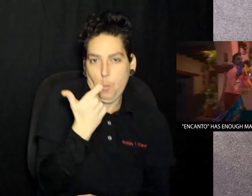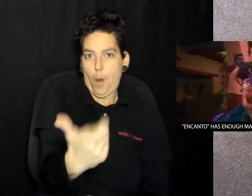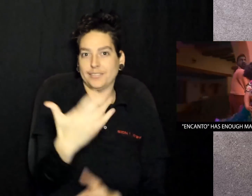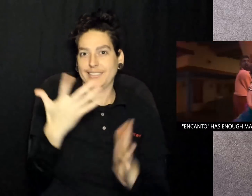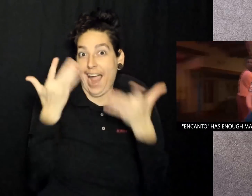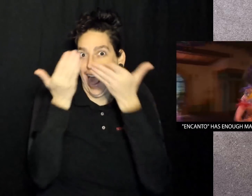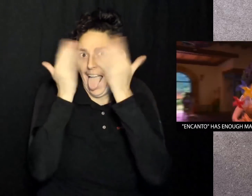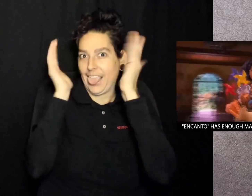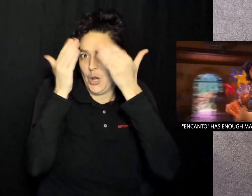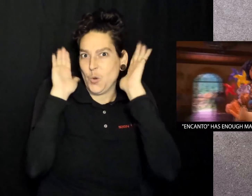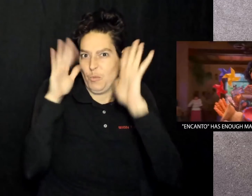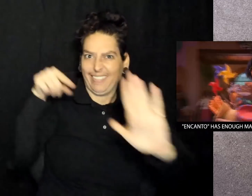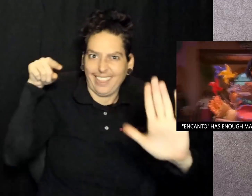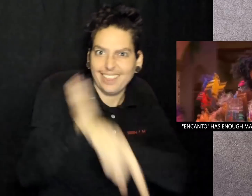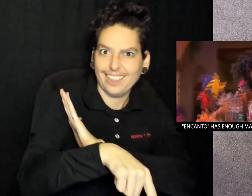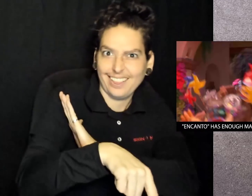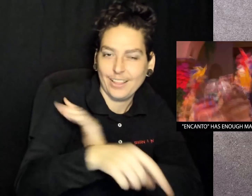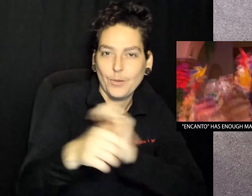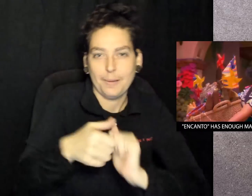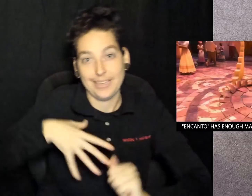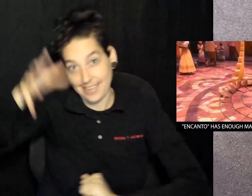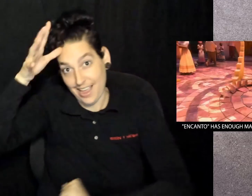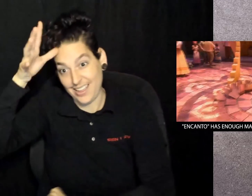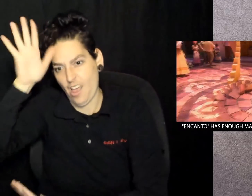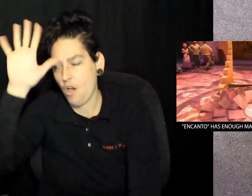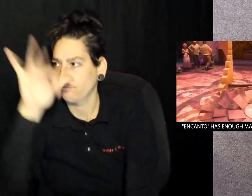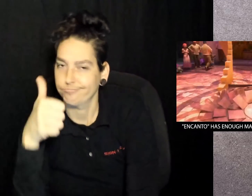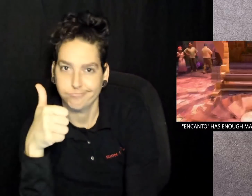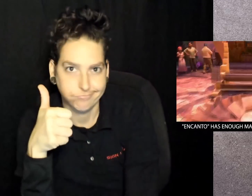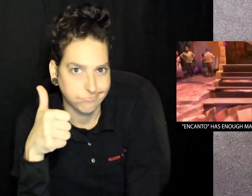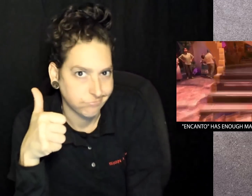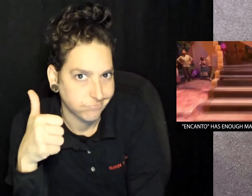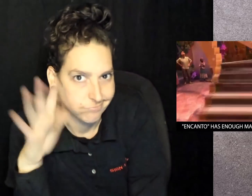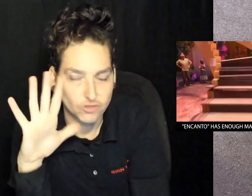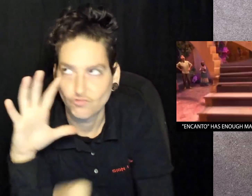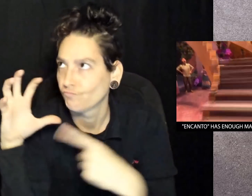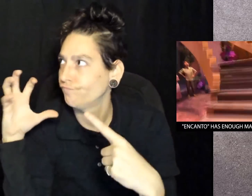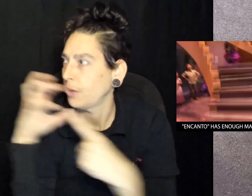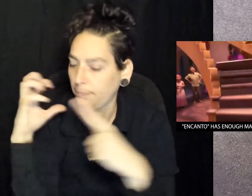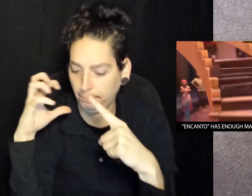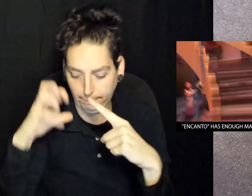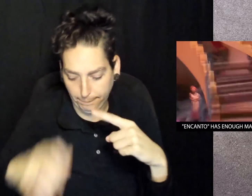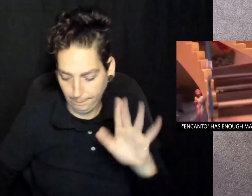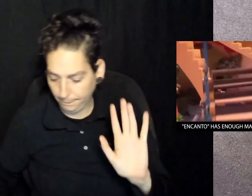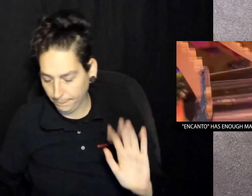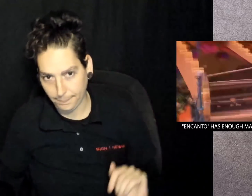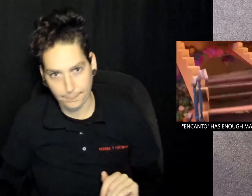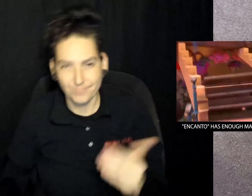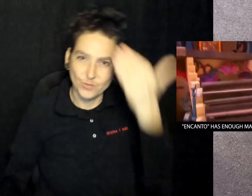I just watched a Halloween thriller with my dad a slasher movie it was the best you know me I love